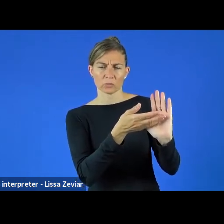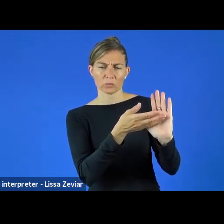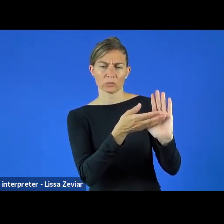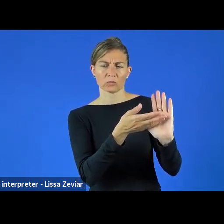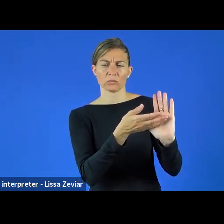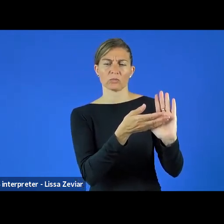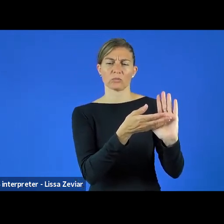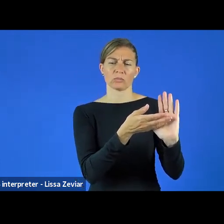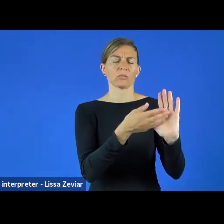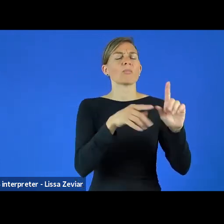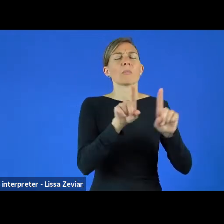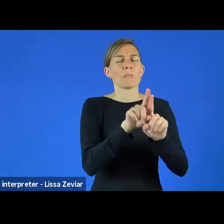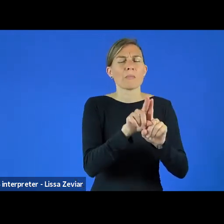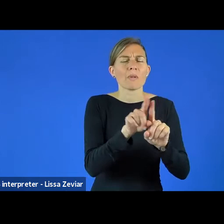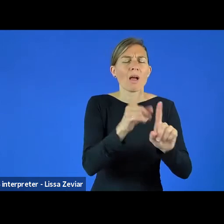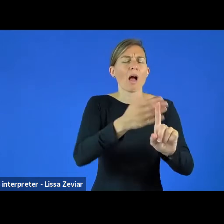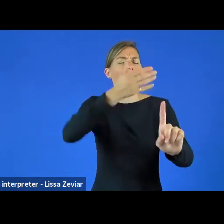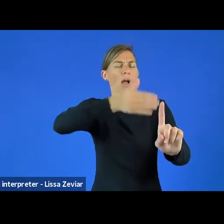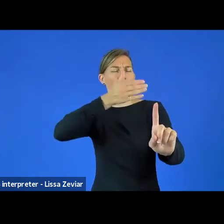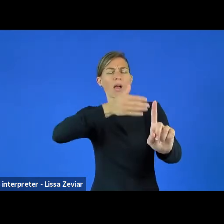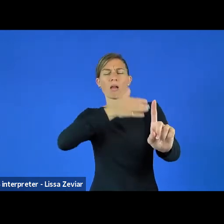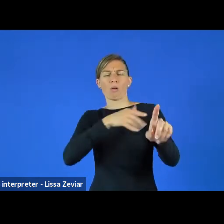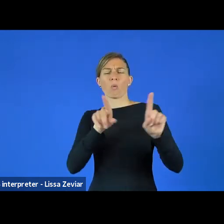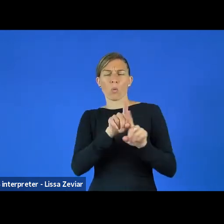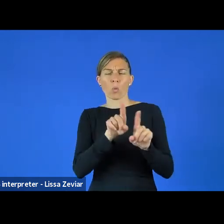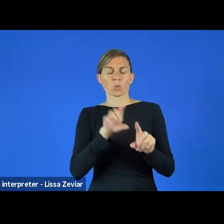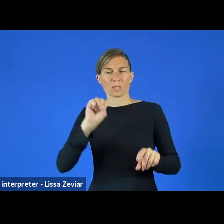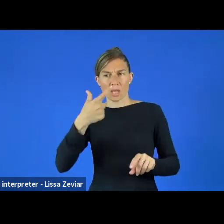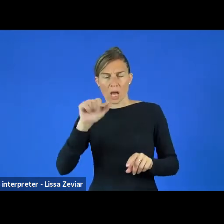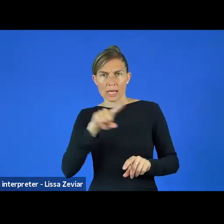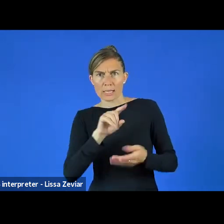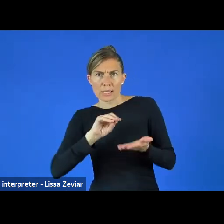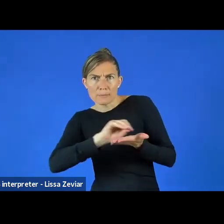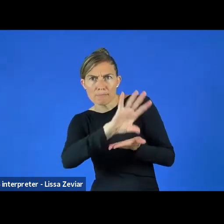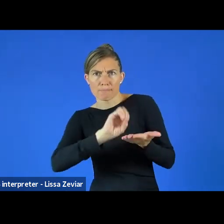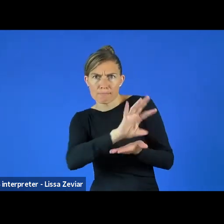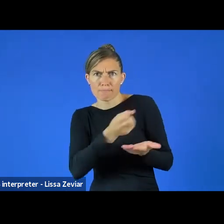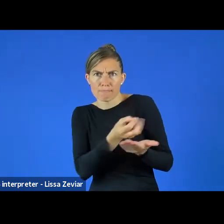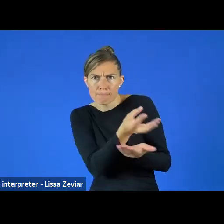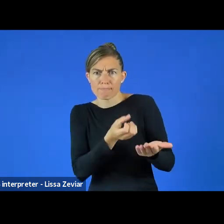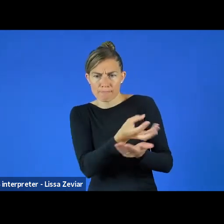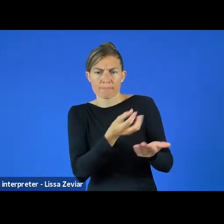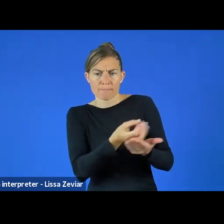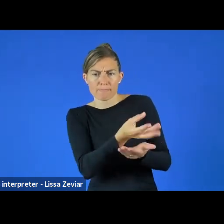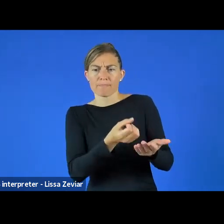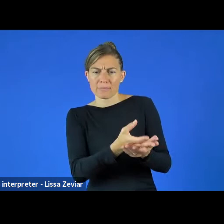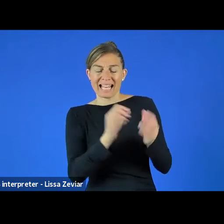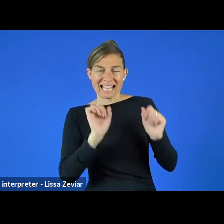So, you can get more knowledge there about this issue. We try to help raising awareness.